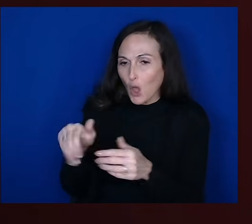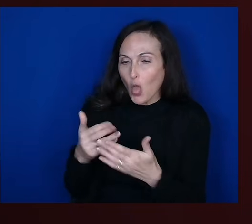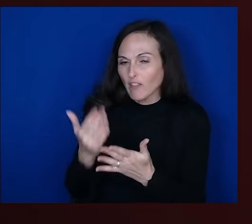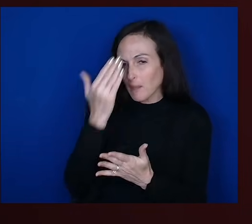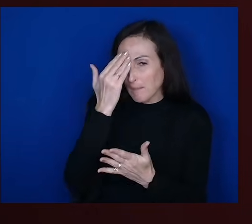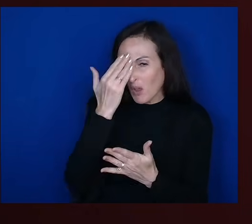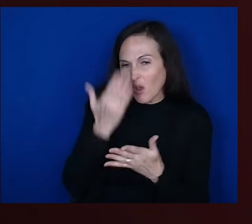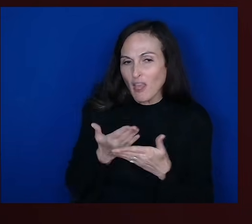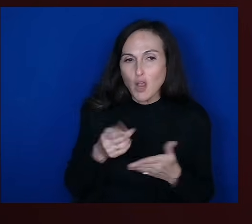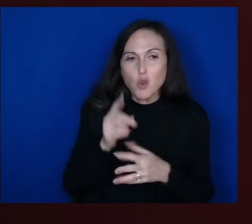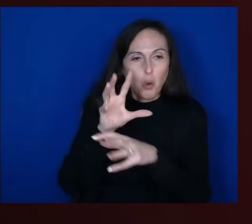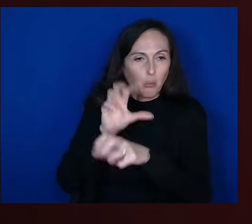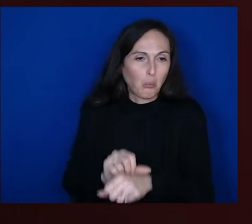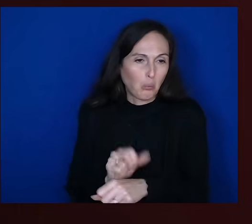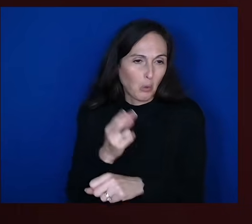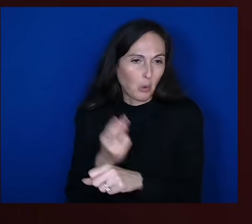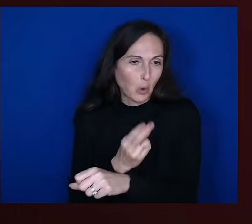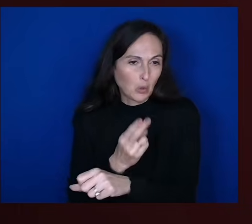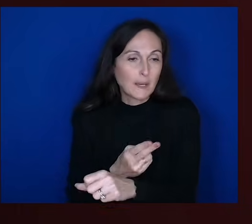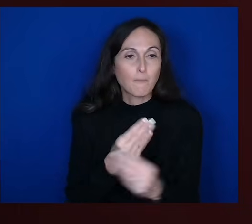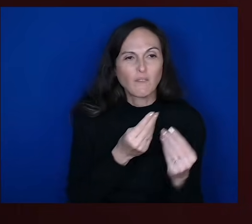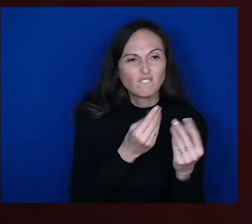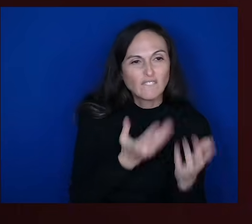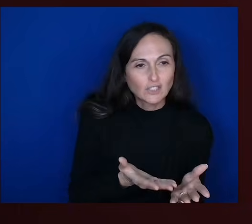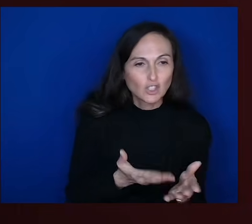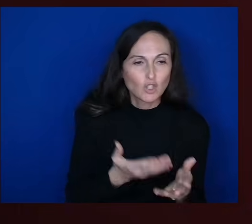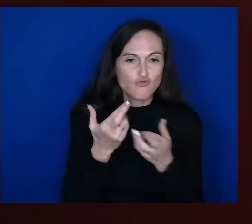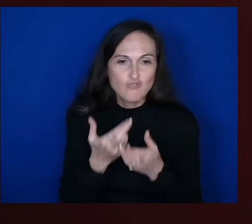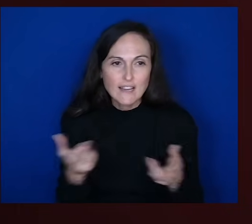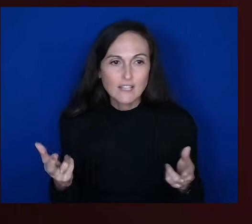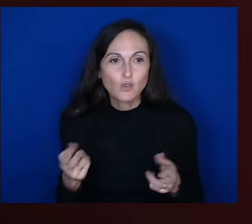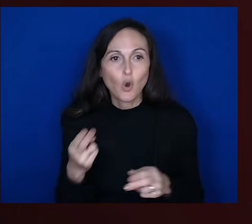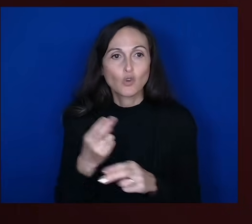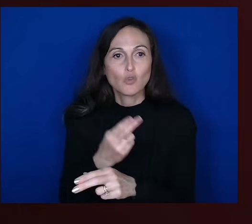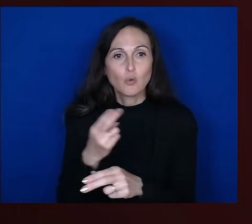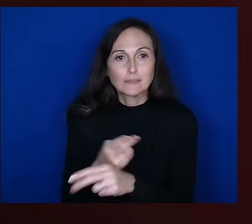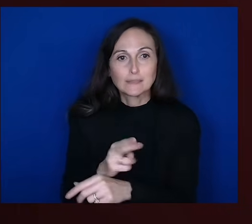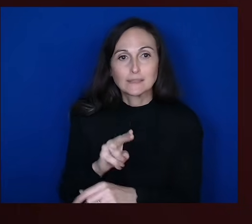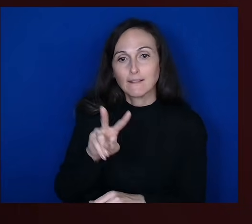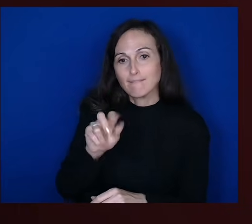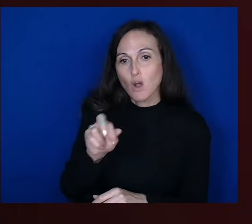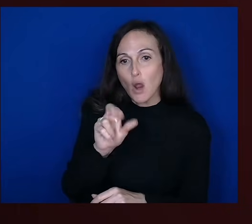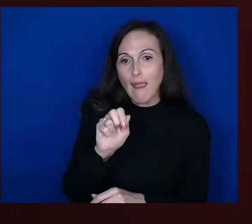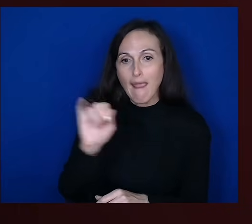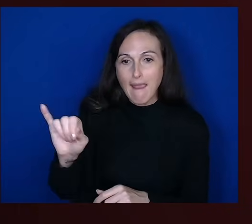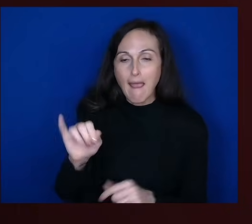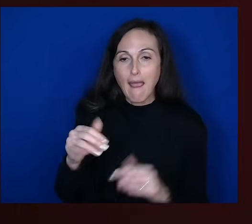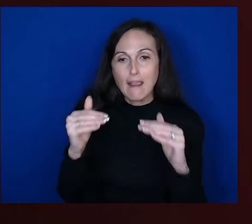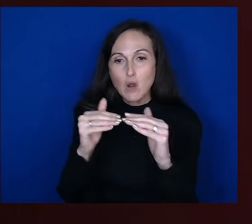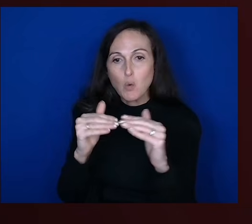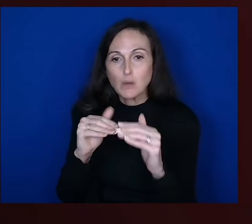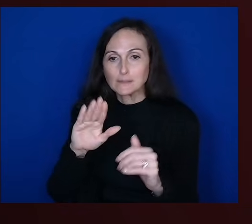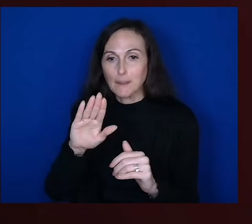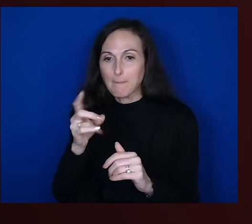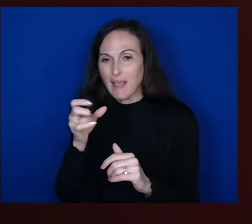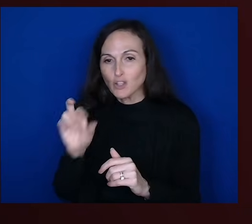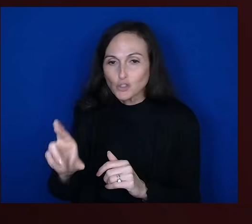So, it provisions the resource using VAR AI equals builder, blah, blah, blah, creates the vector database,